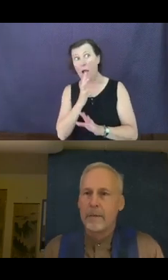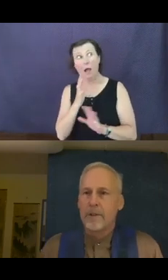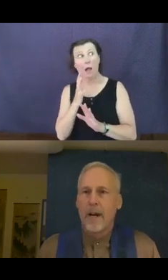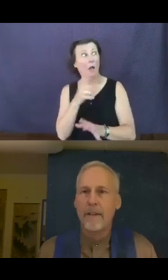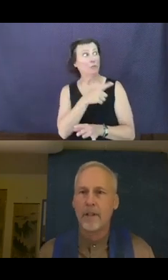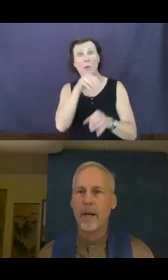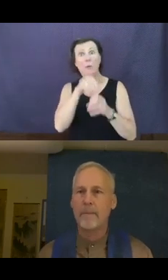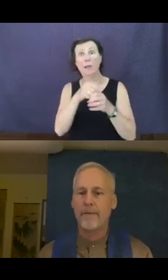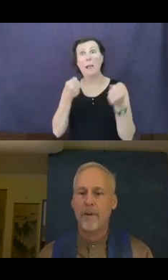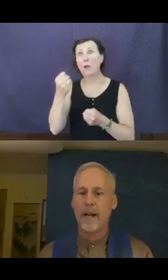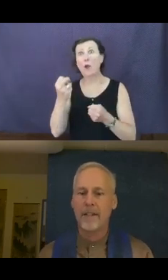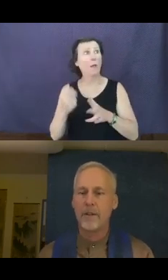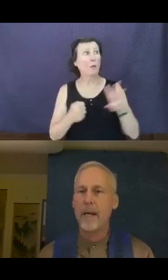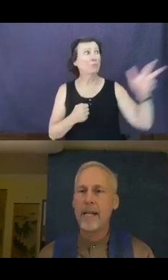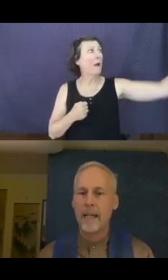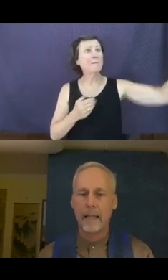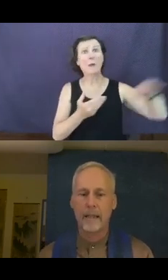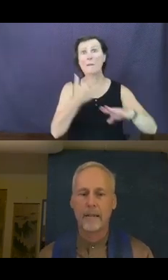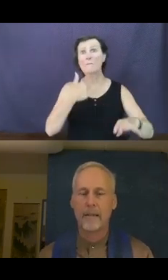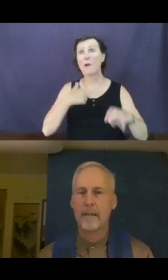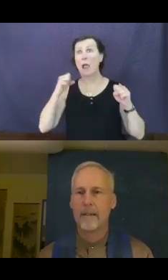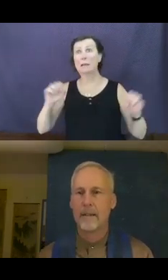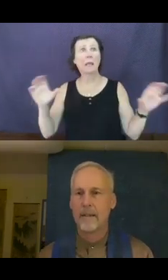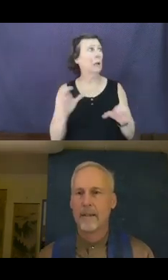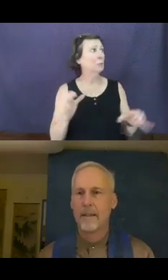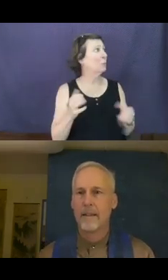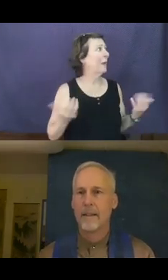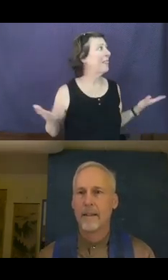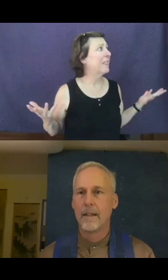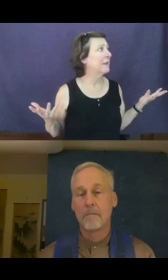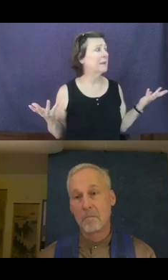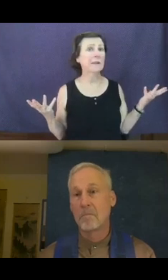driving away before I could do anything..."